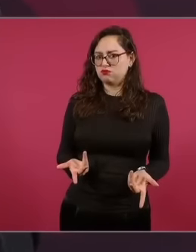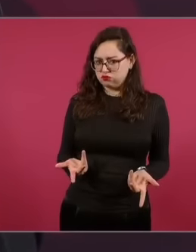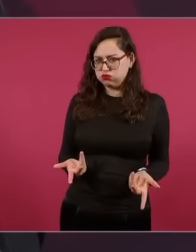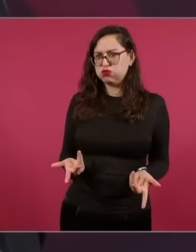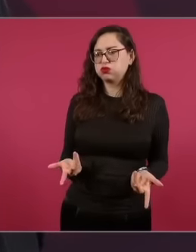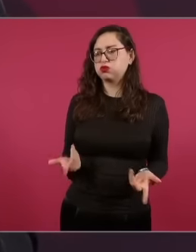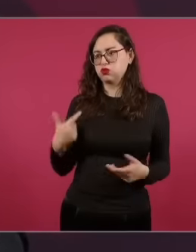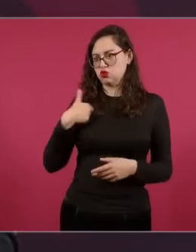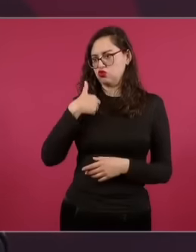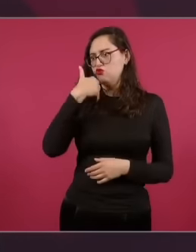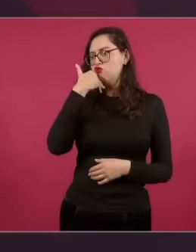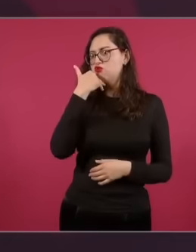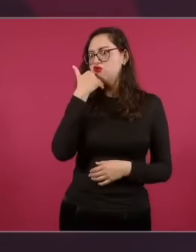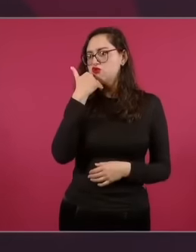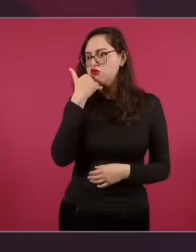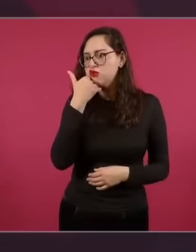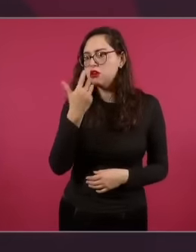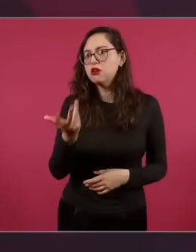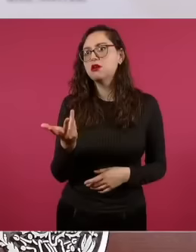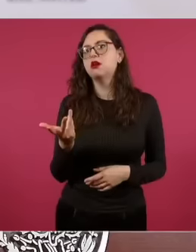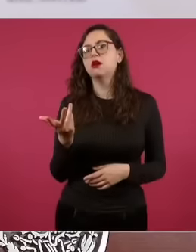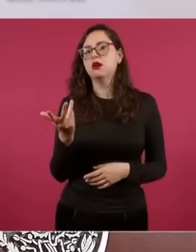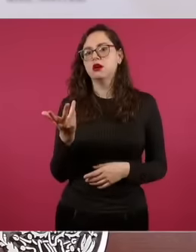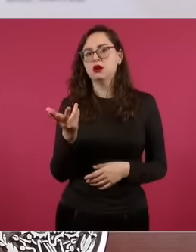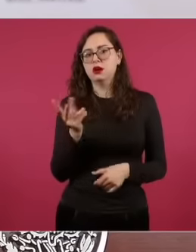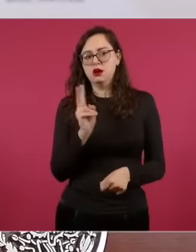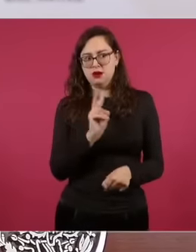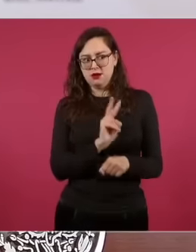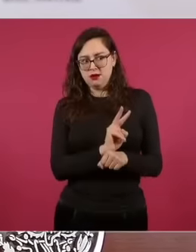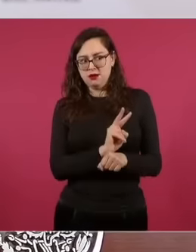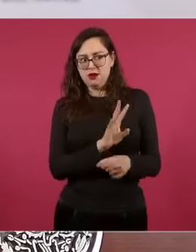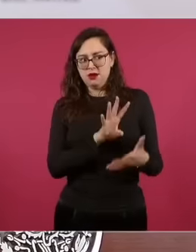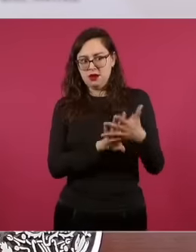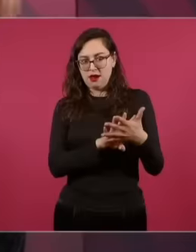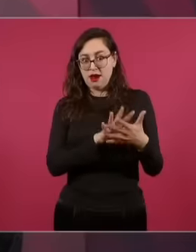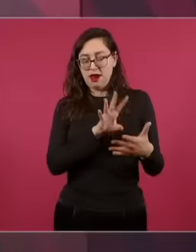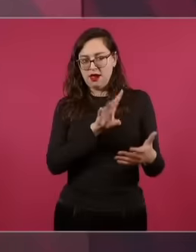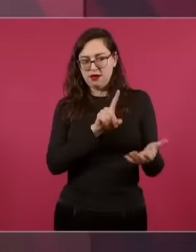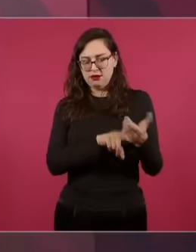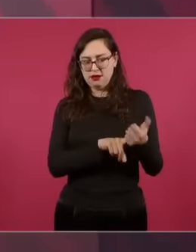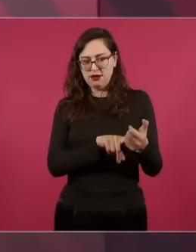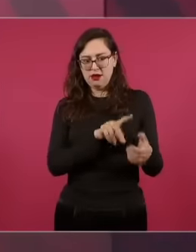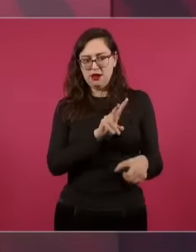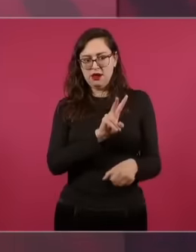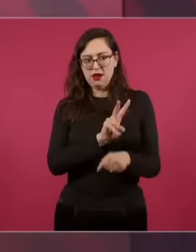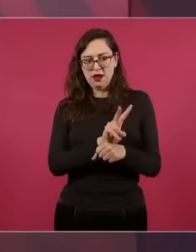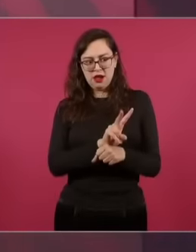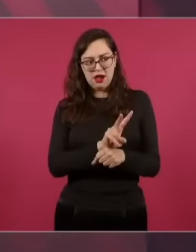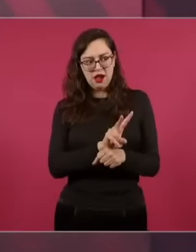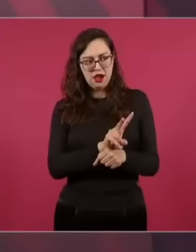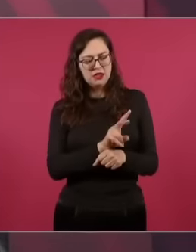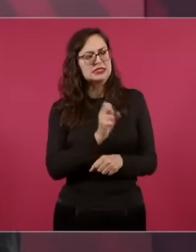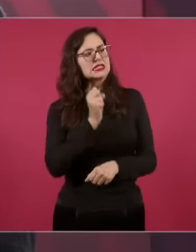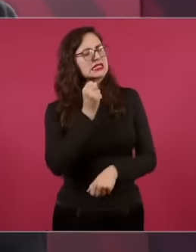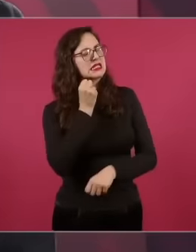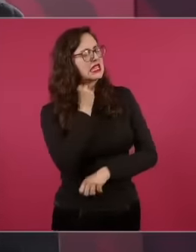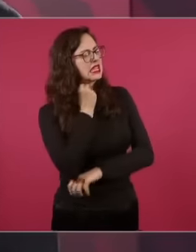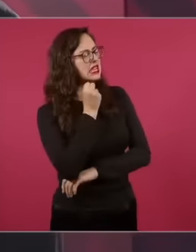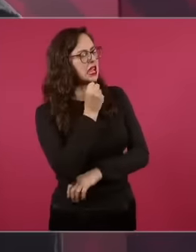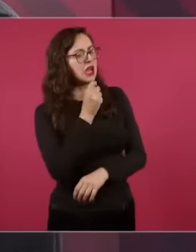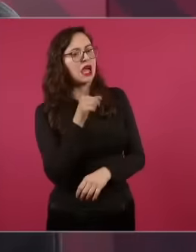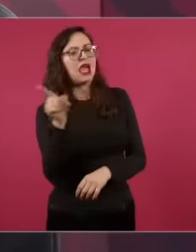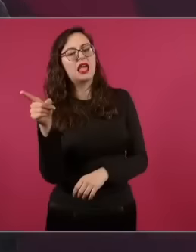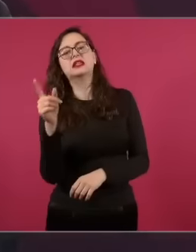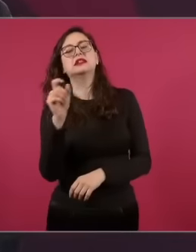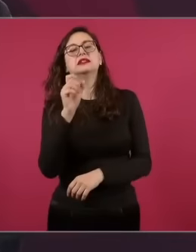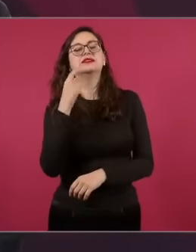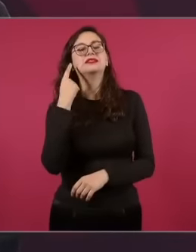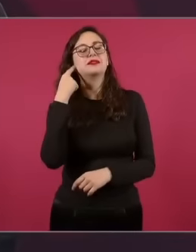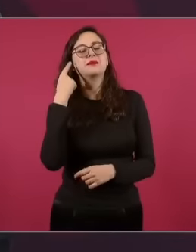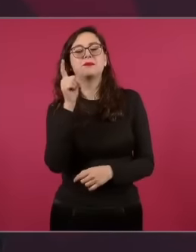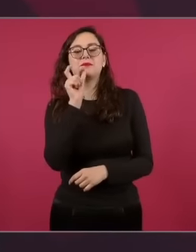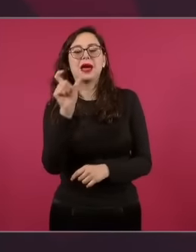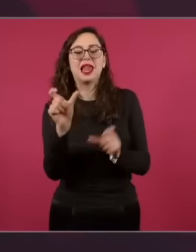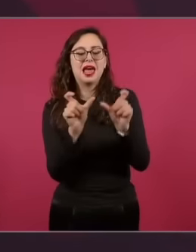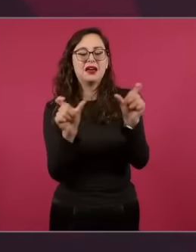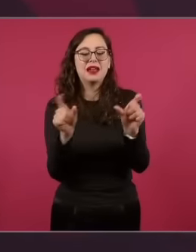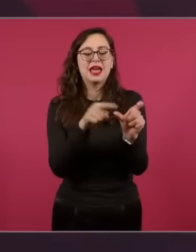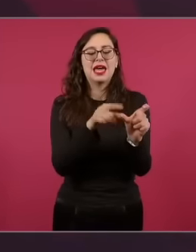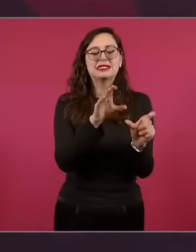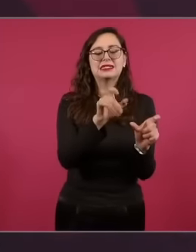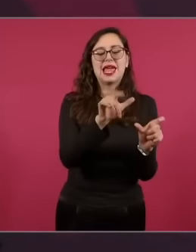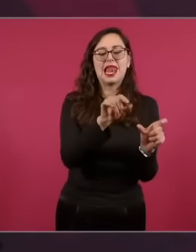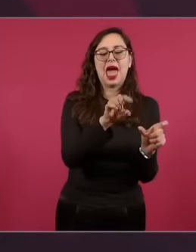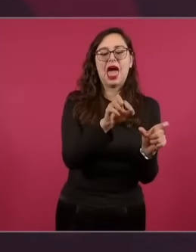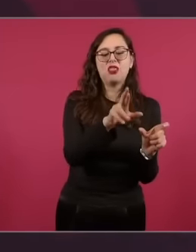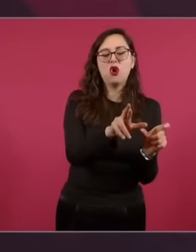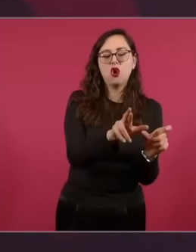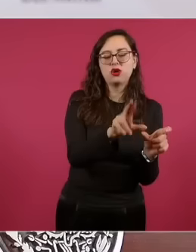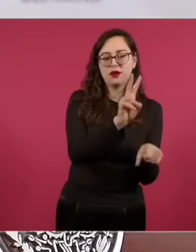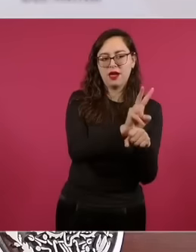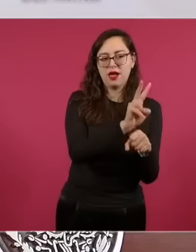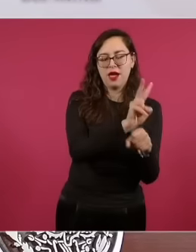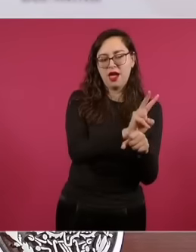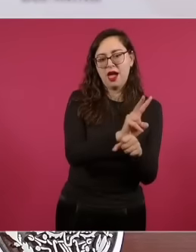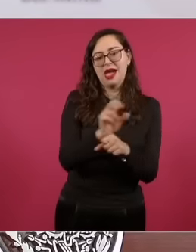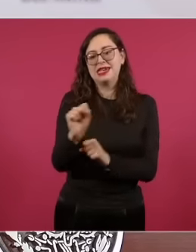adorer and the president listened to senator s yes ss Yes of course we are friends if you are going to